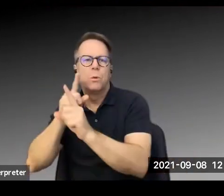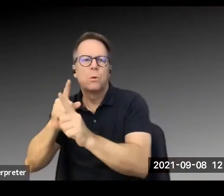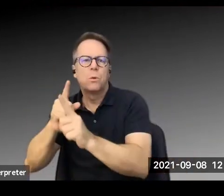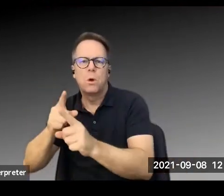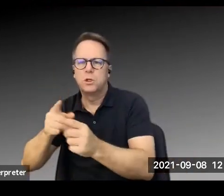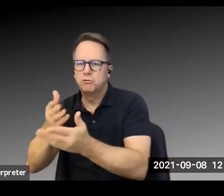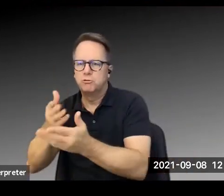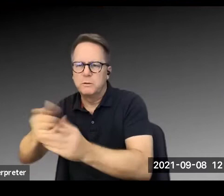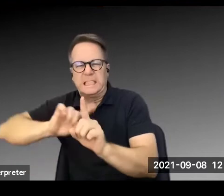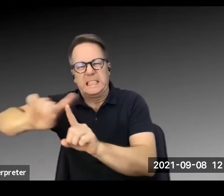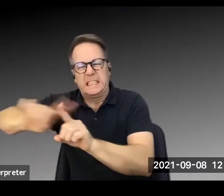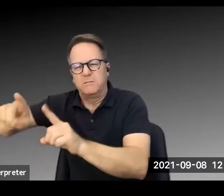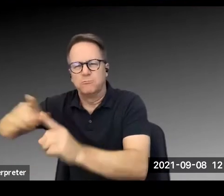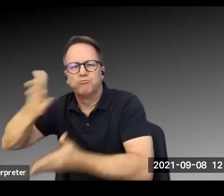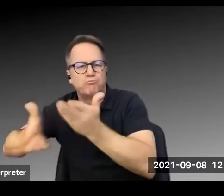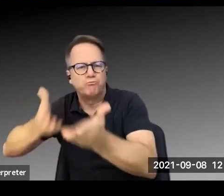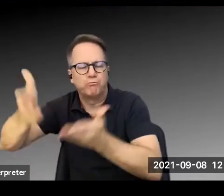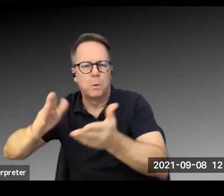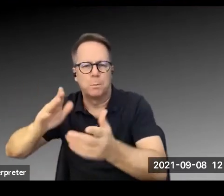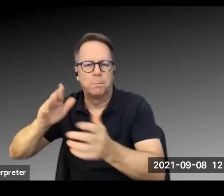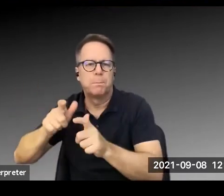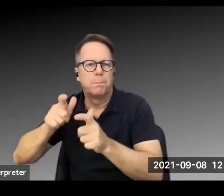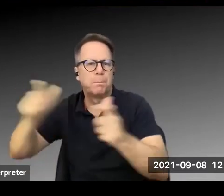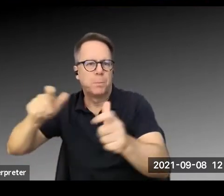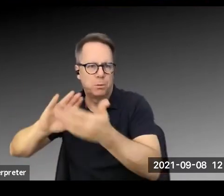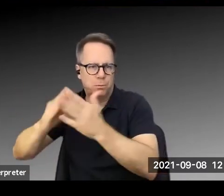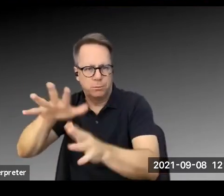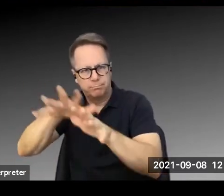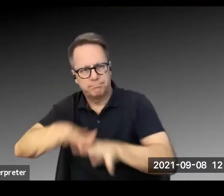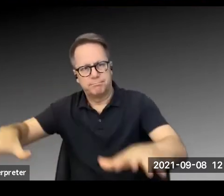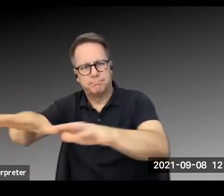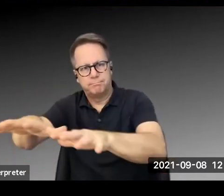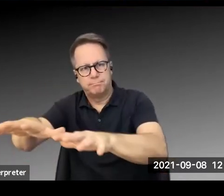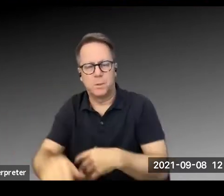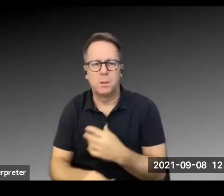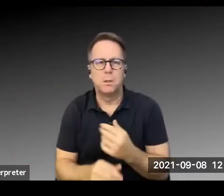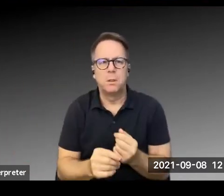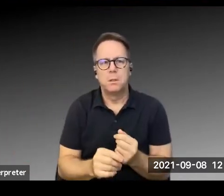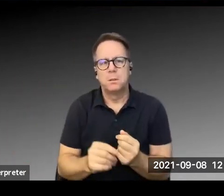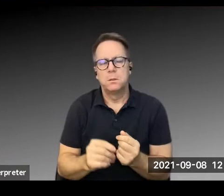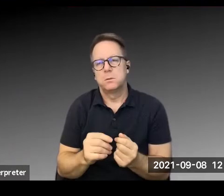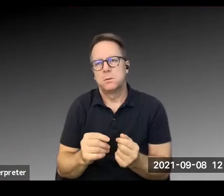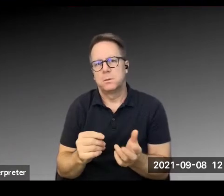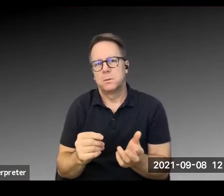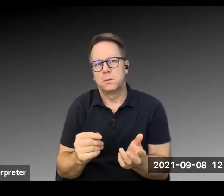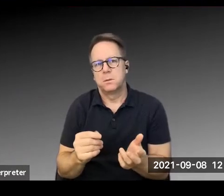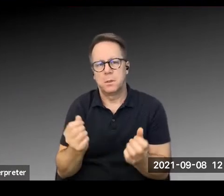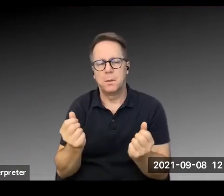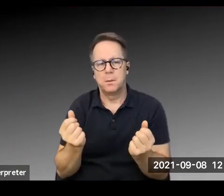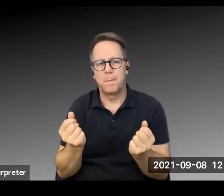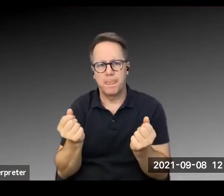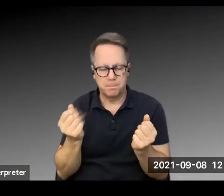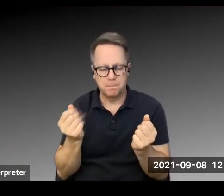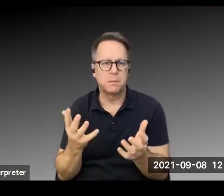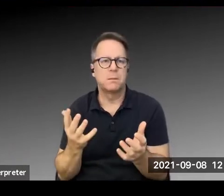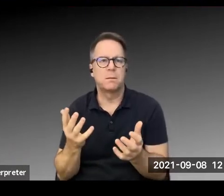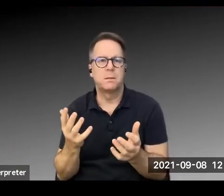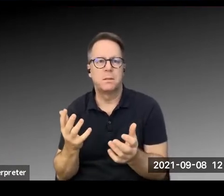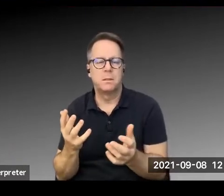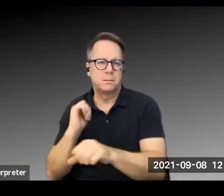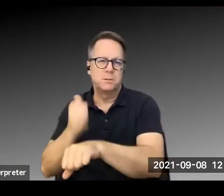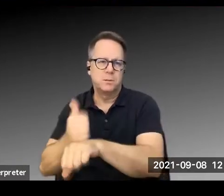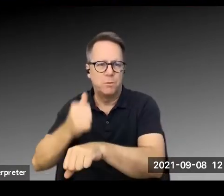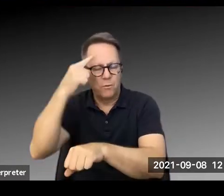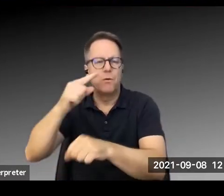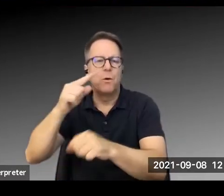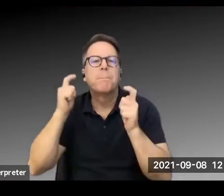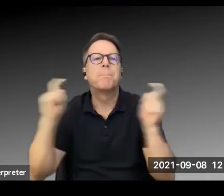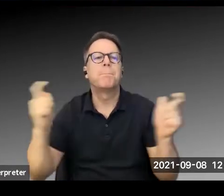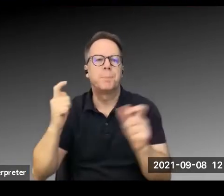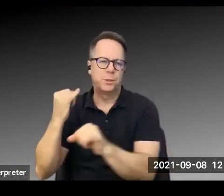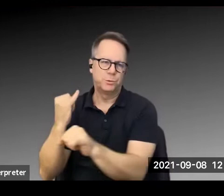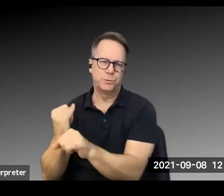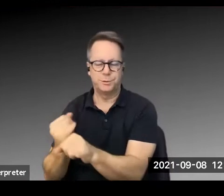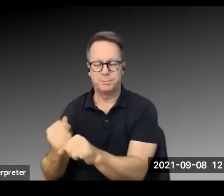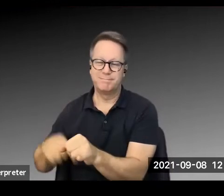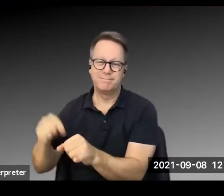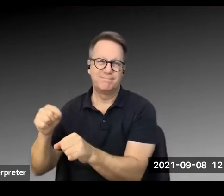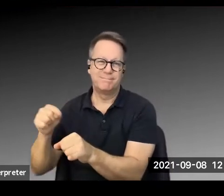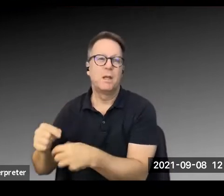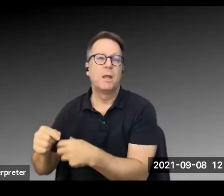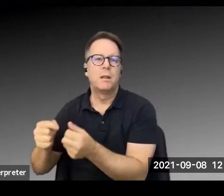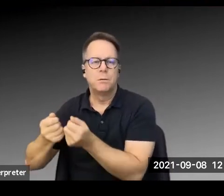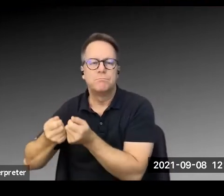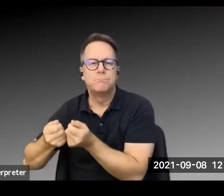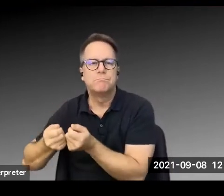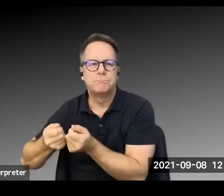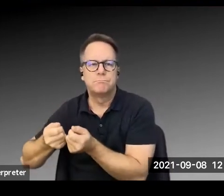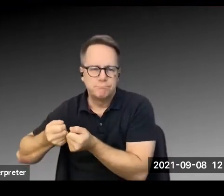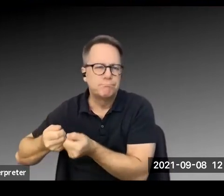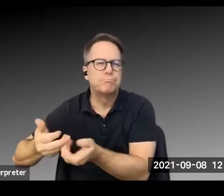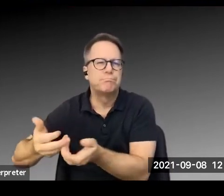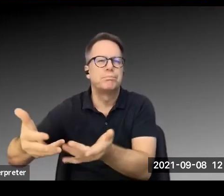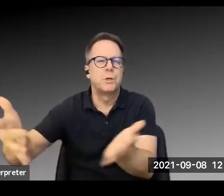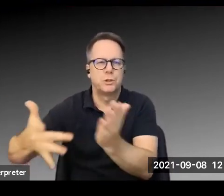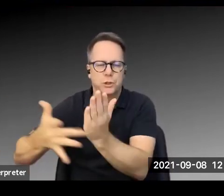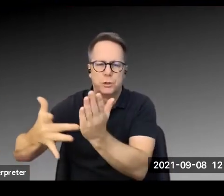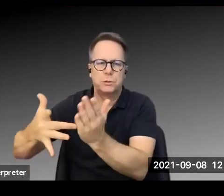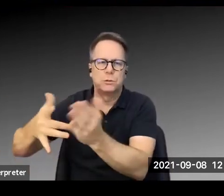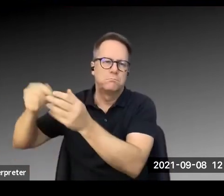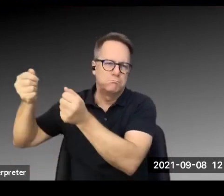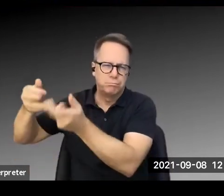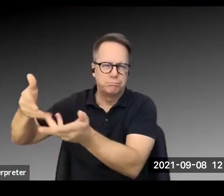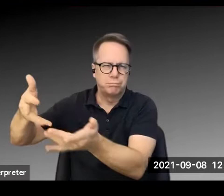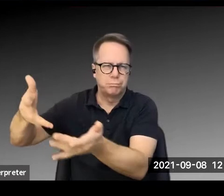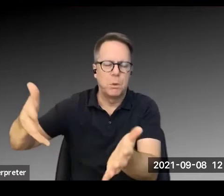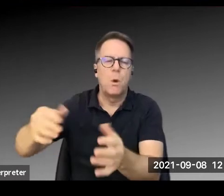in most cases software development, particularly that that's been commercialized is built for large institutions that have the power to distribute technologies from the top, or they're built for and by the public sector.